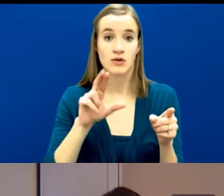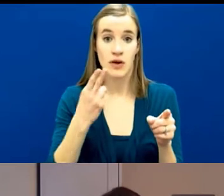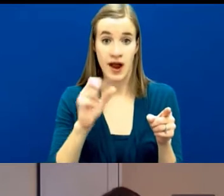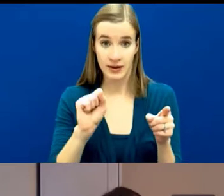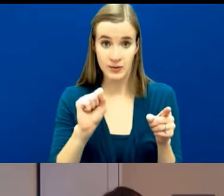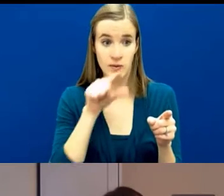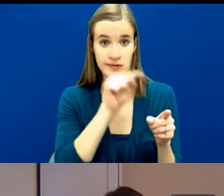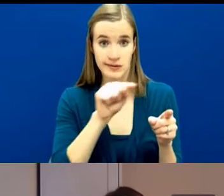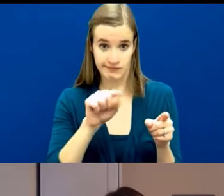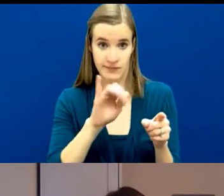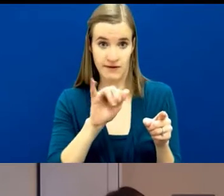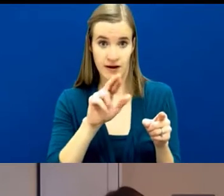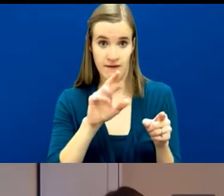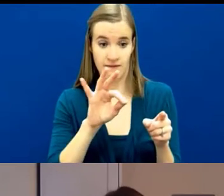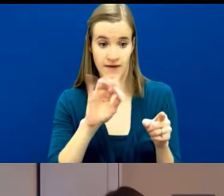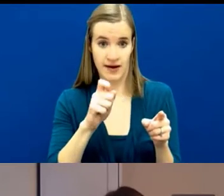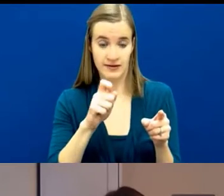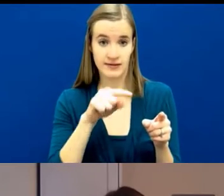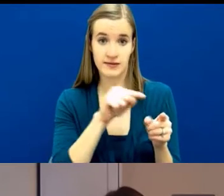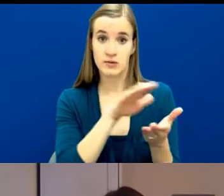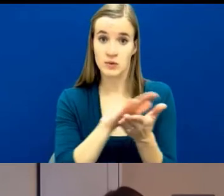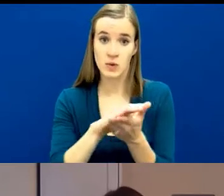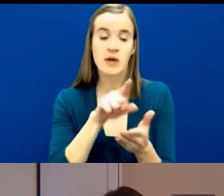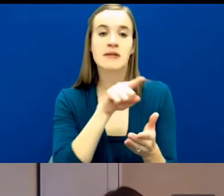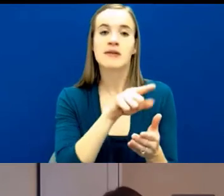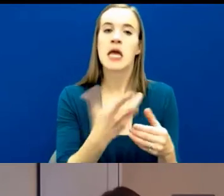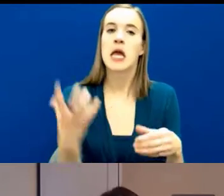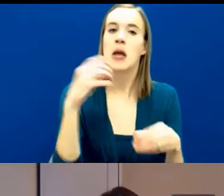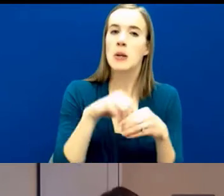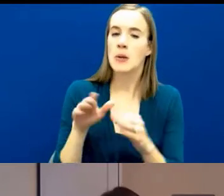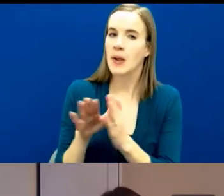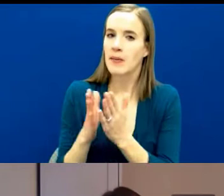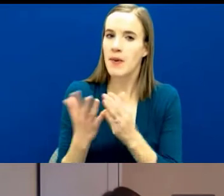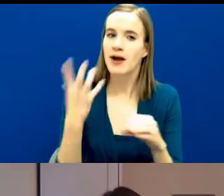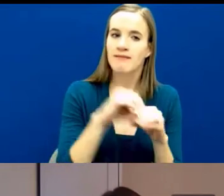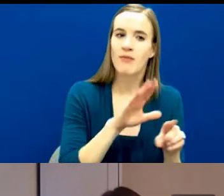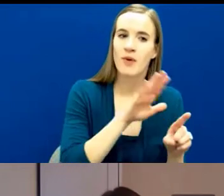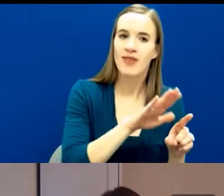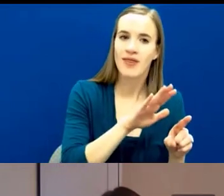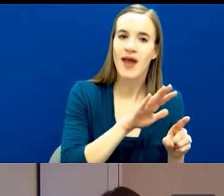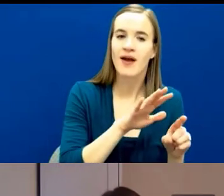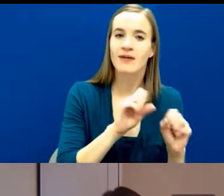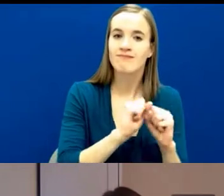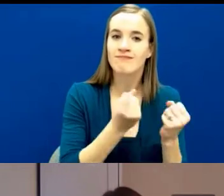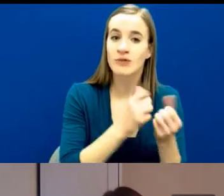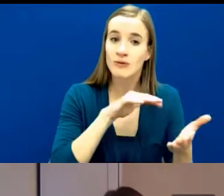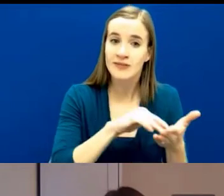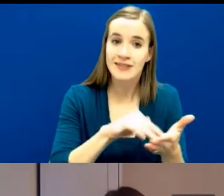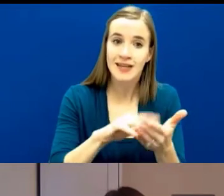book as part of their social studies history curriculum for for their schools